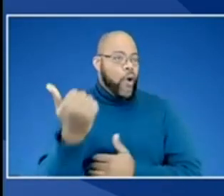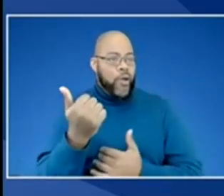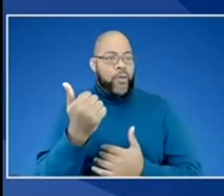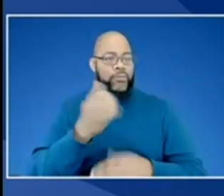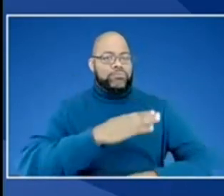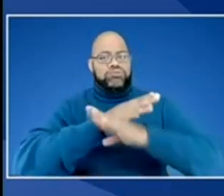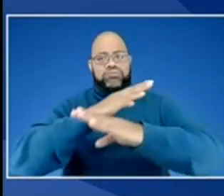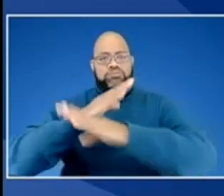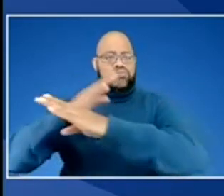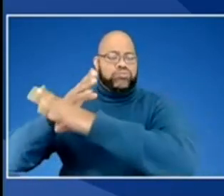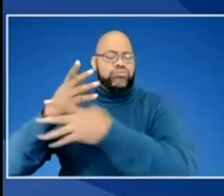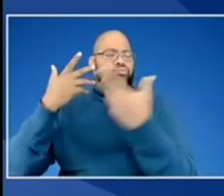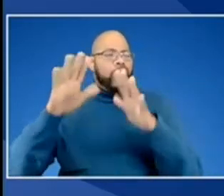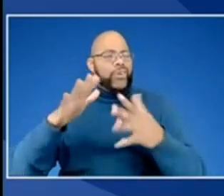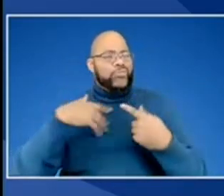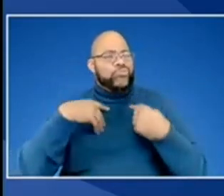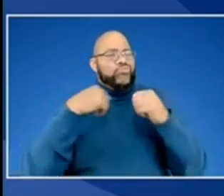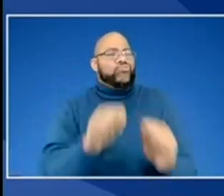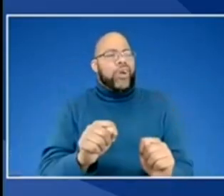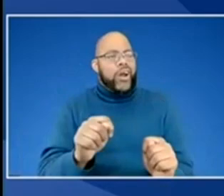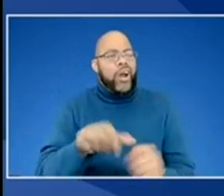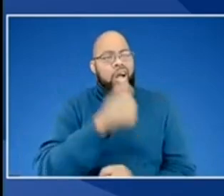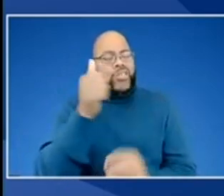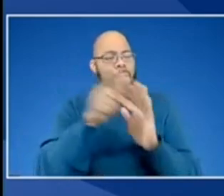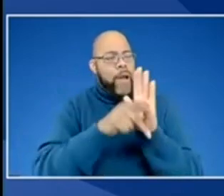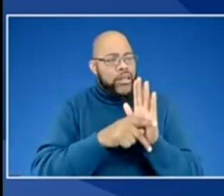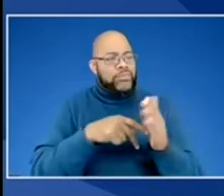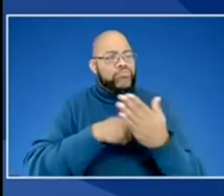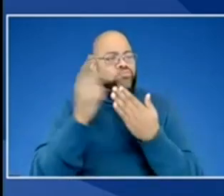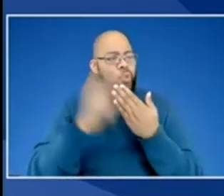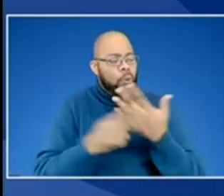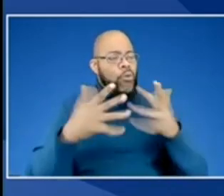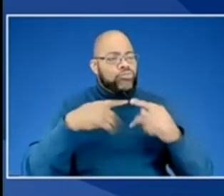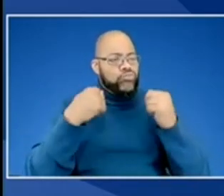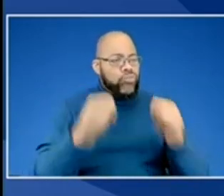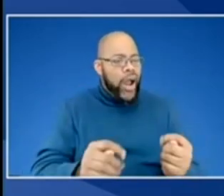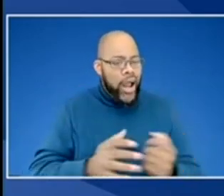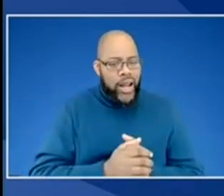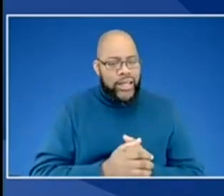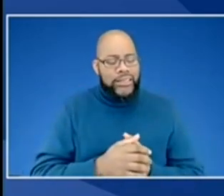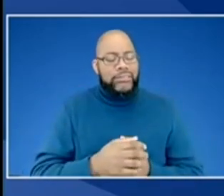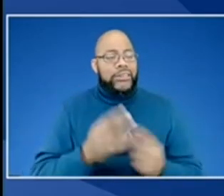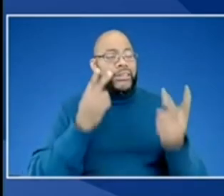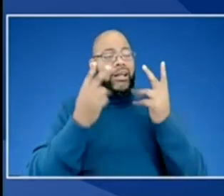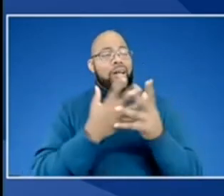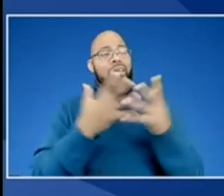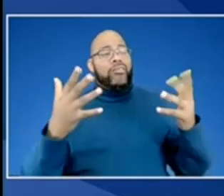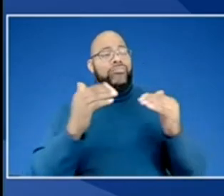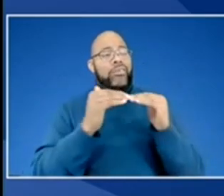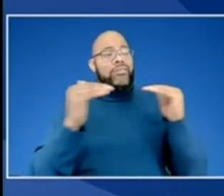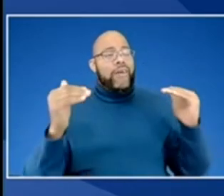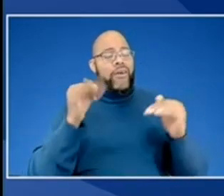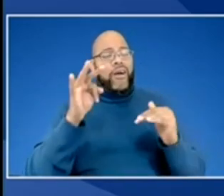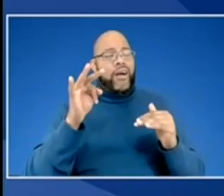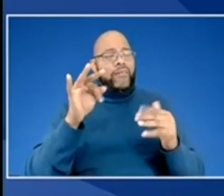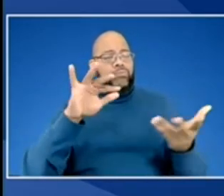that we've already tried out, other policies and programs that we've already tried out and seen a large level of dysfunction. So I just think there's so